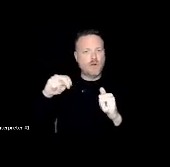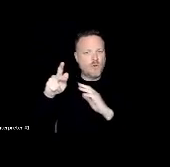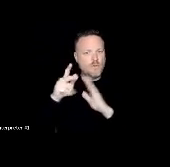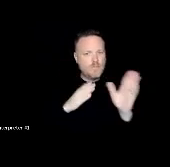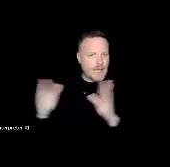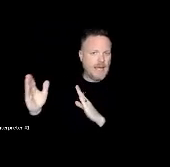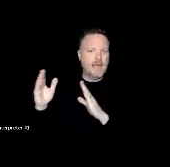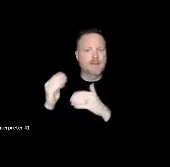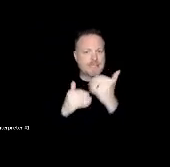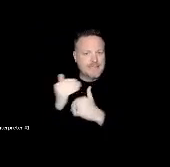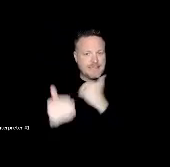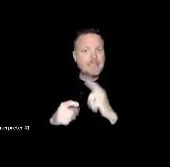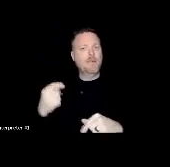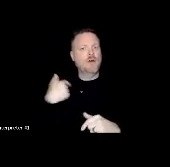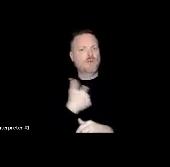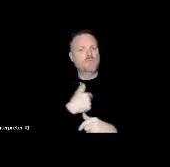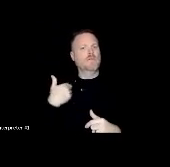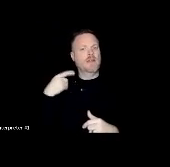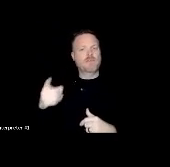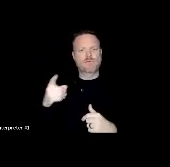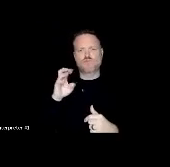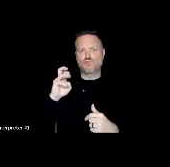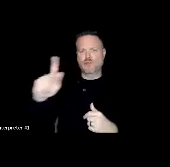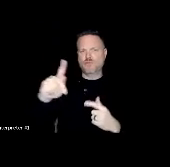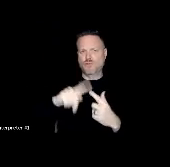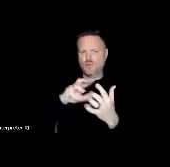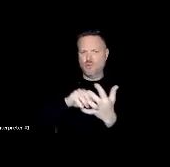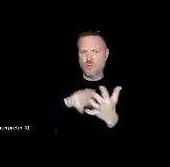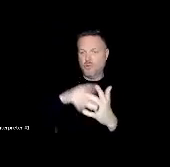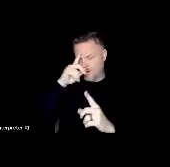What we have had with return to learn, because it came from medicine and because it came from